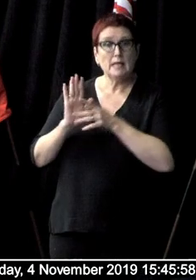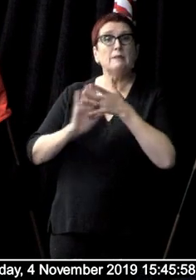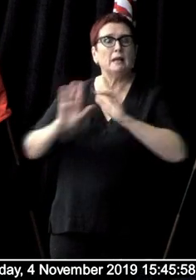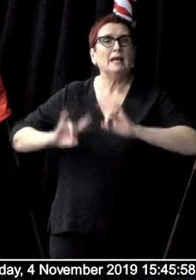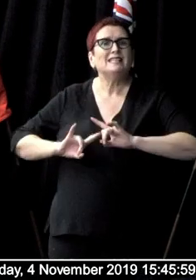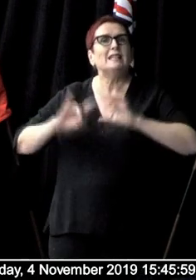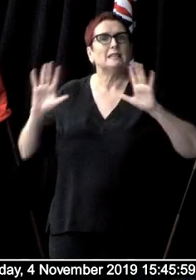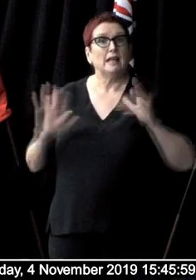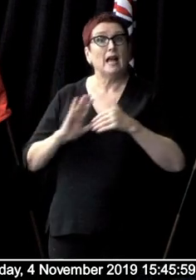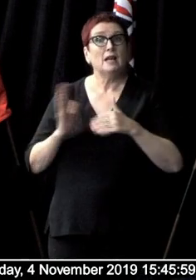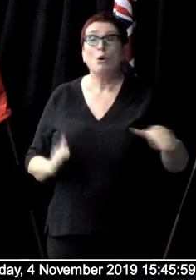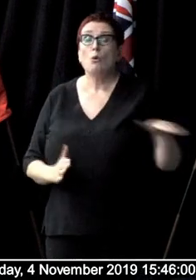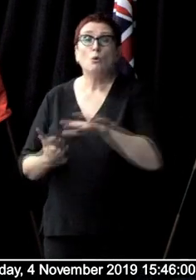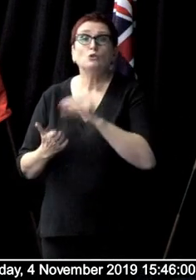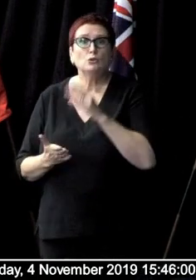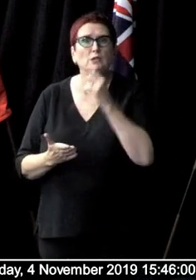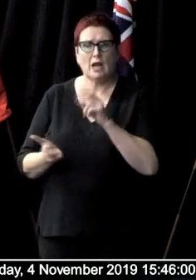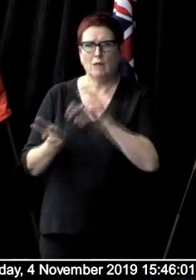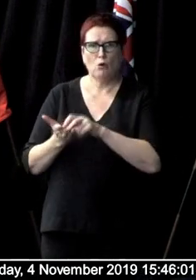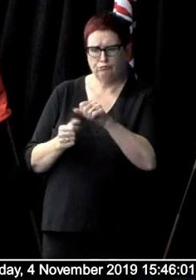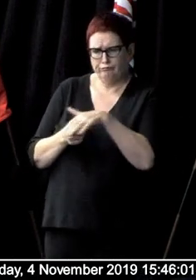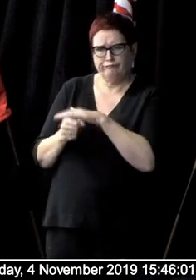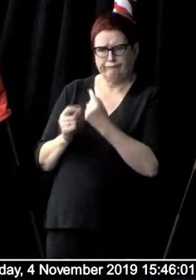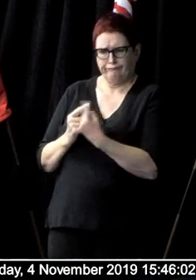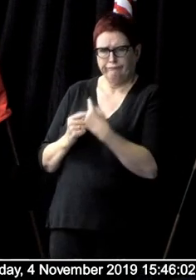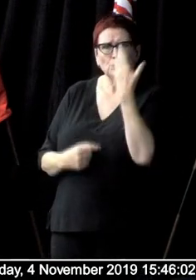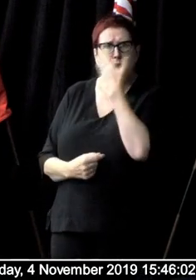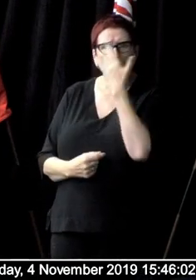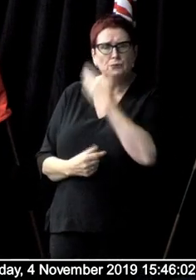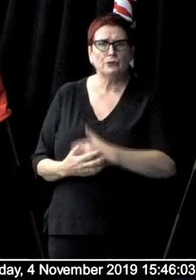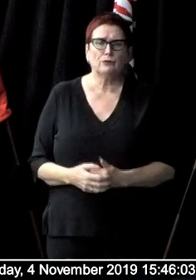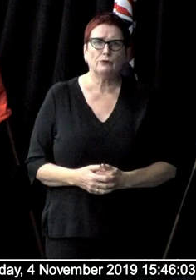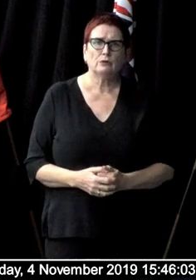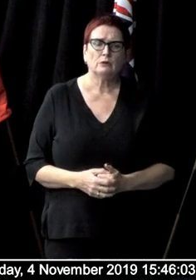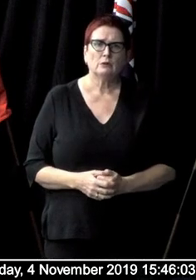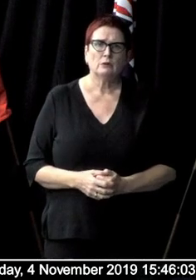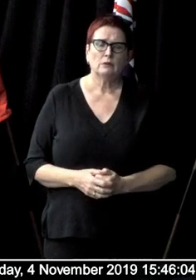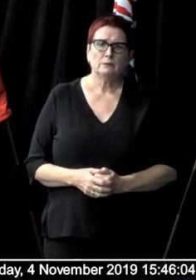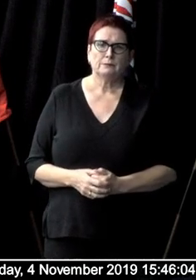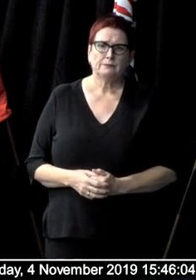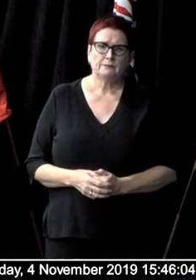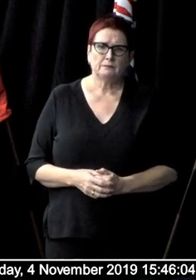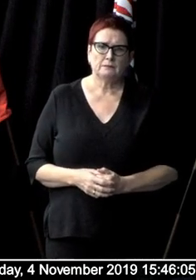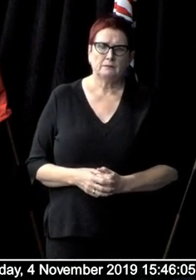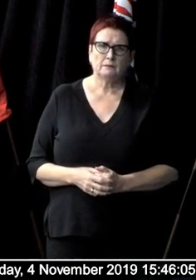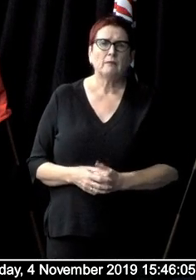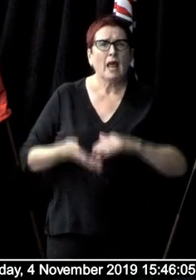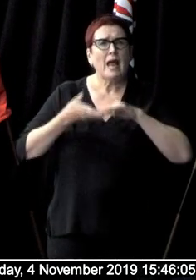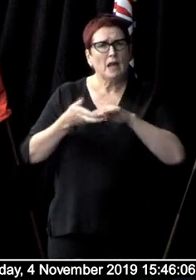to enrol in their local school, and it set some very helpful measures of success.